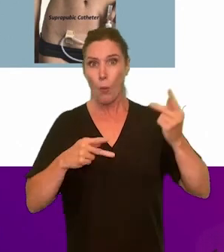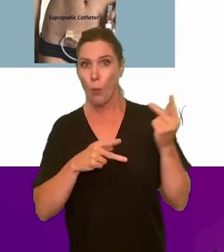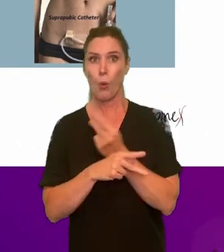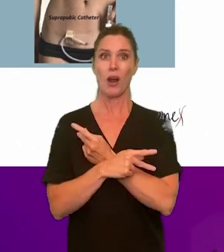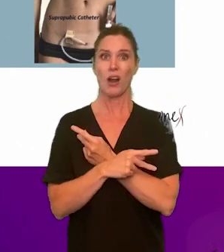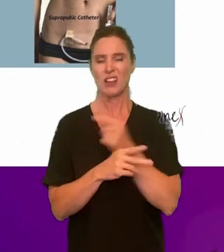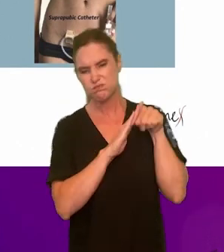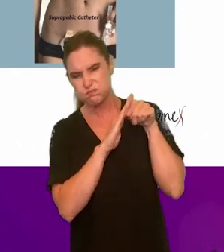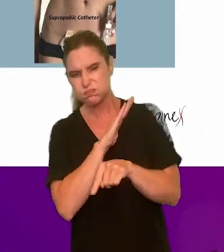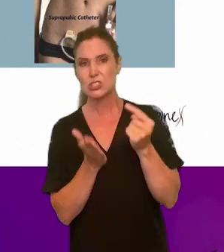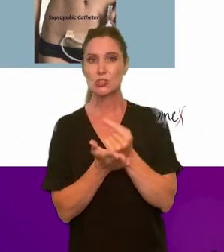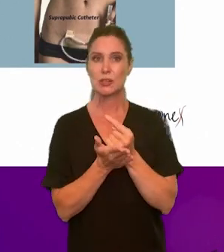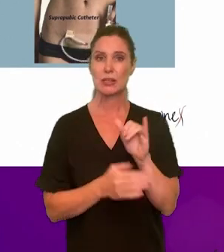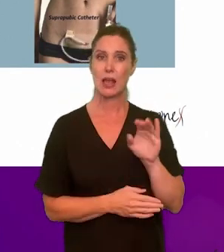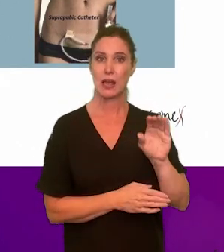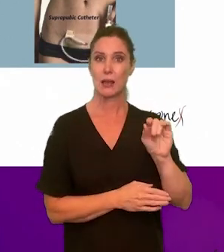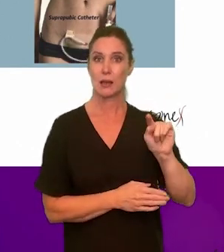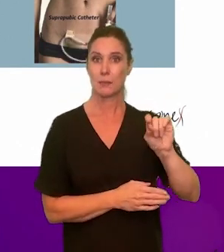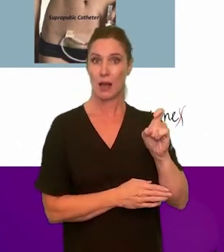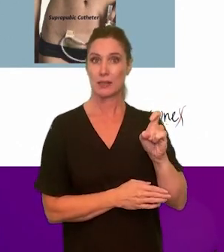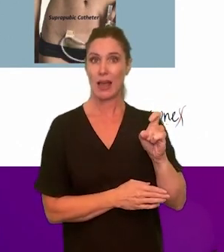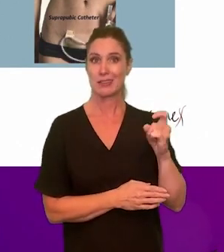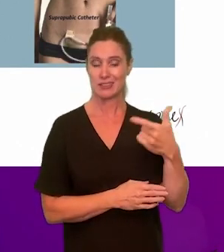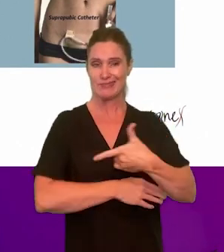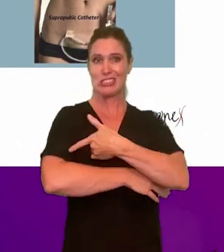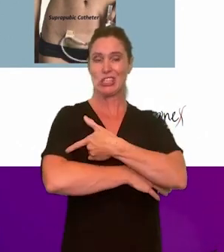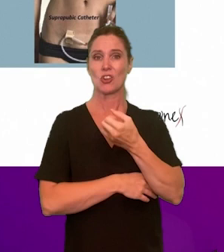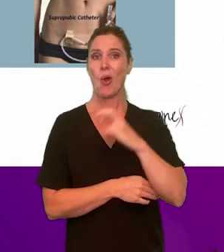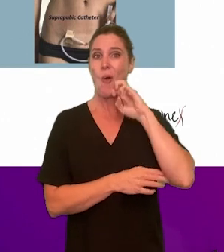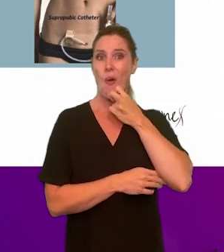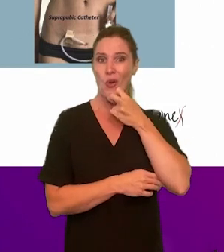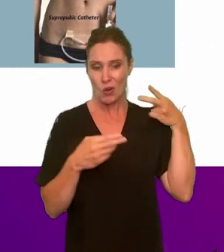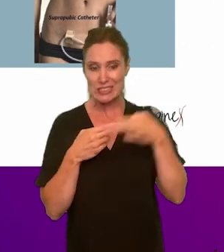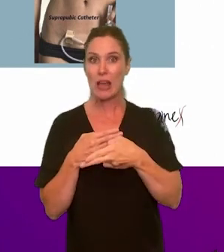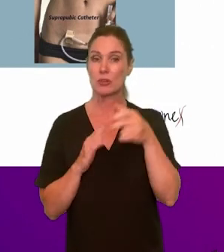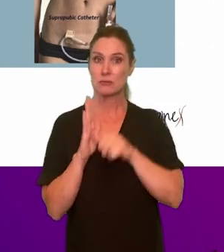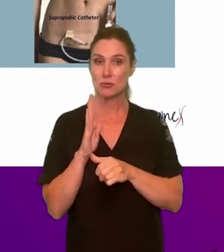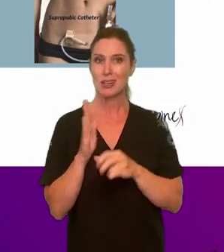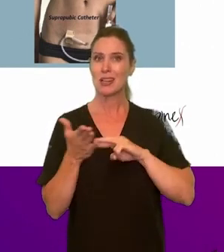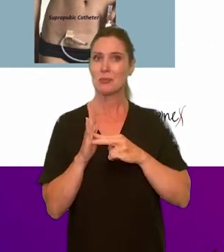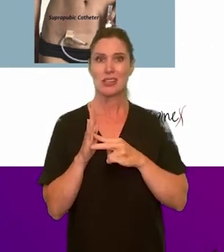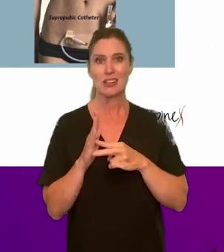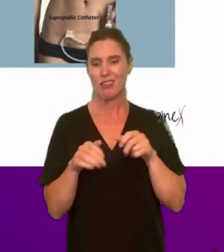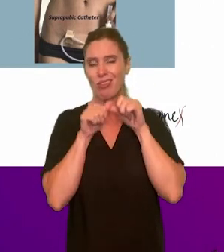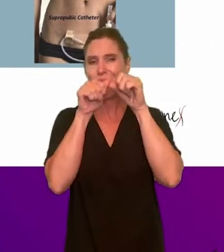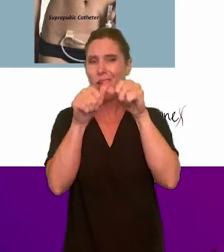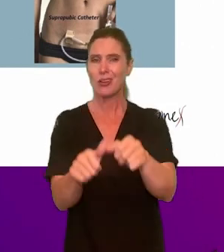like Botox injections or nerve-severing surgery, causing irreversible long-term reductions in function.